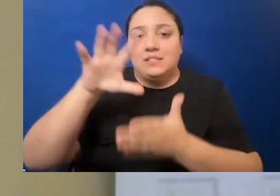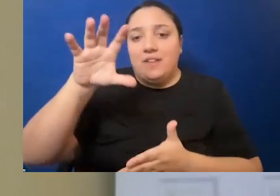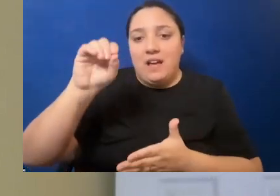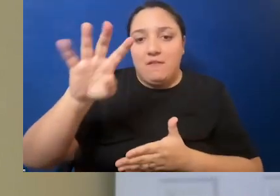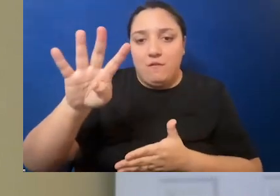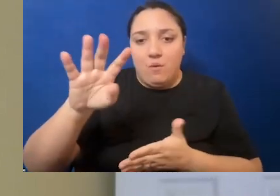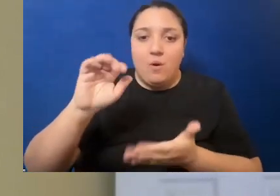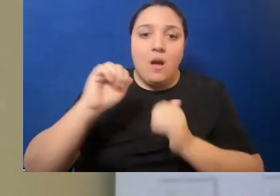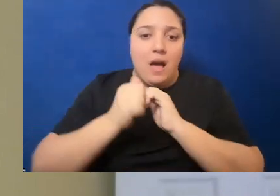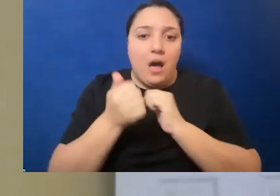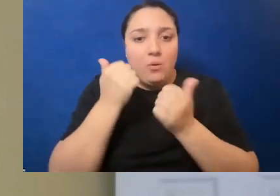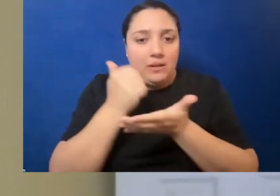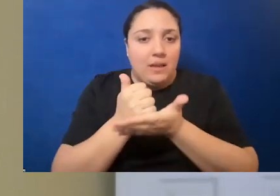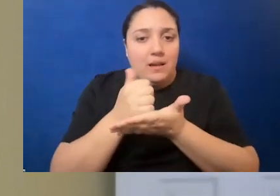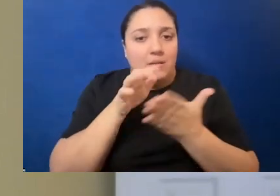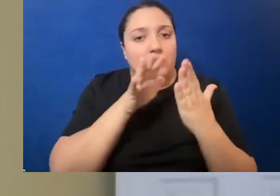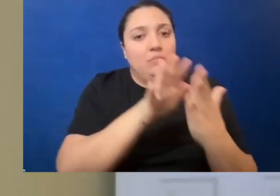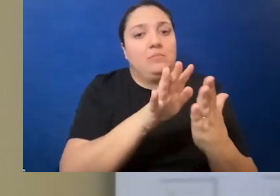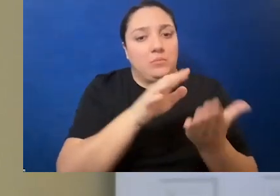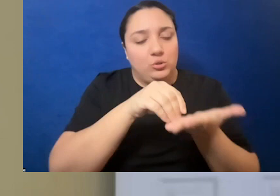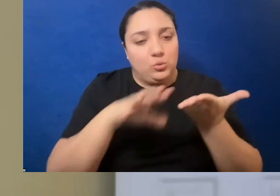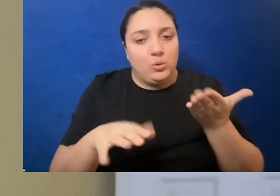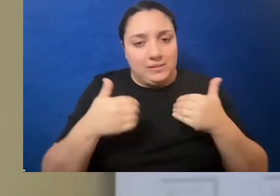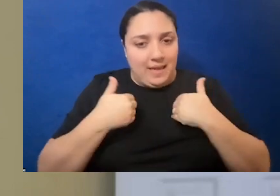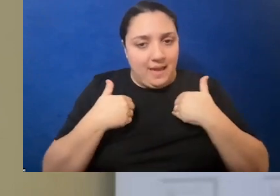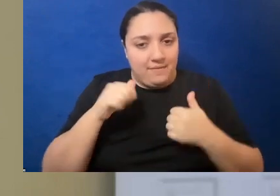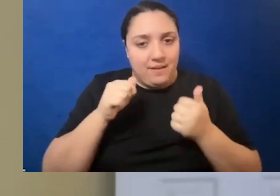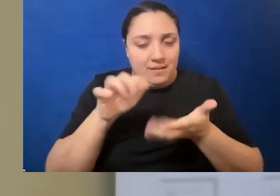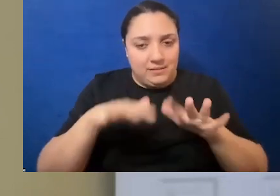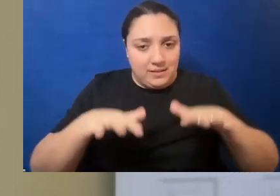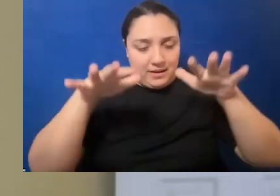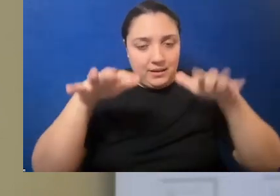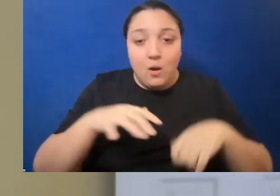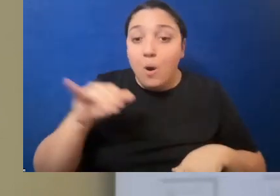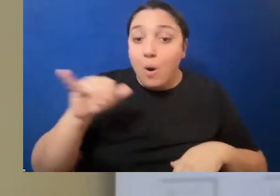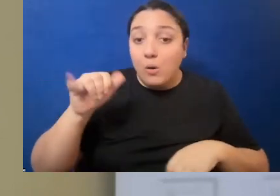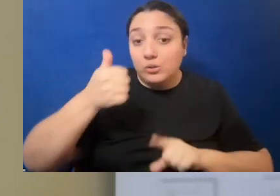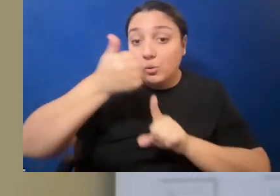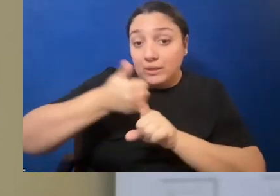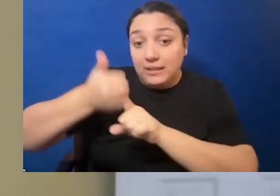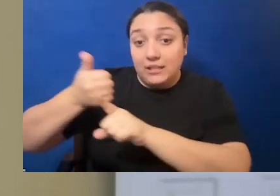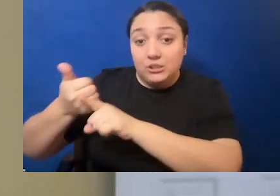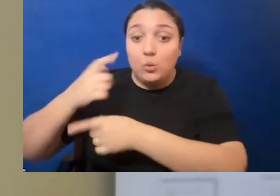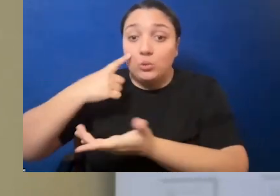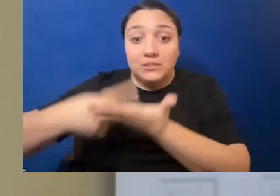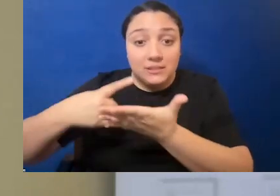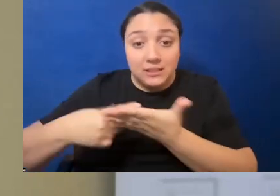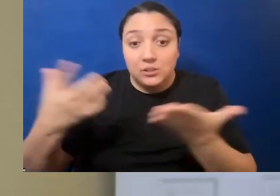AND HOW 504 HELPS TO ADDRESS THE STUDENTS WITH ANXIETY. WE'LL DISCUSS THE STRATEGIES AND